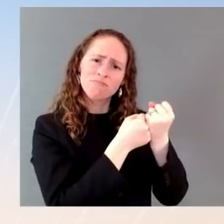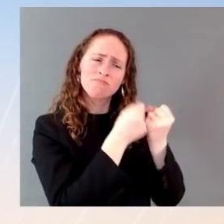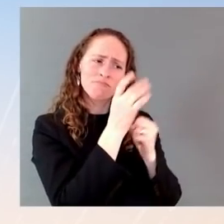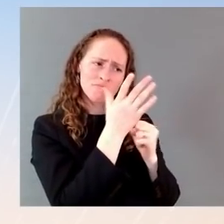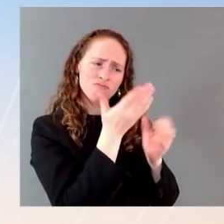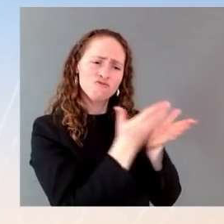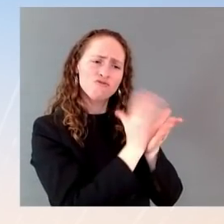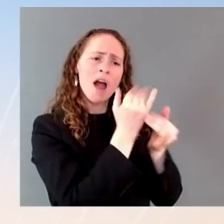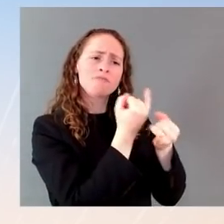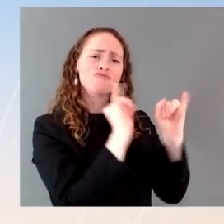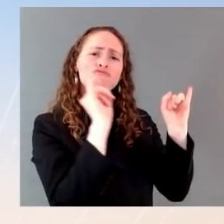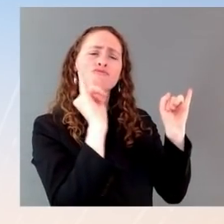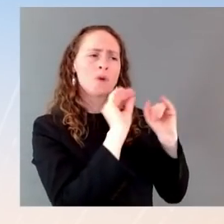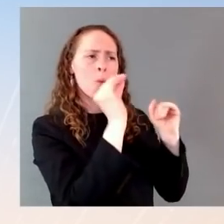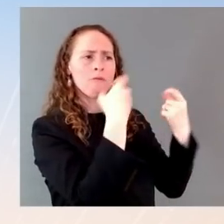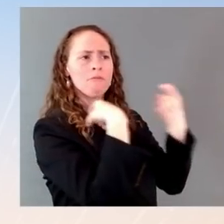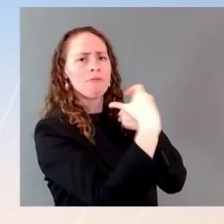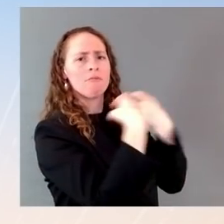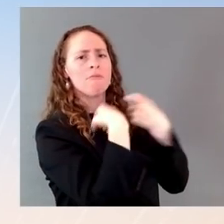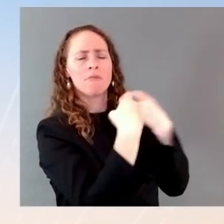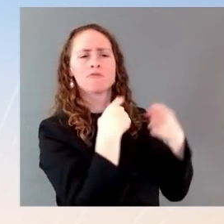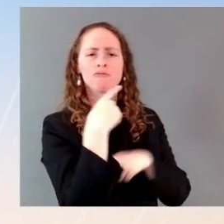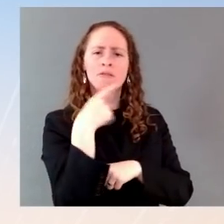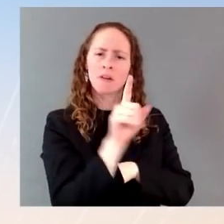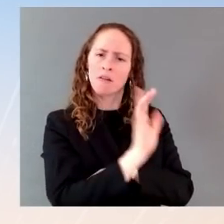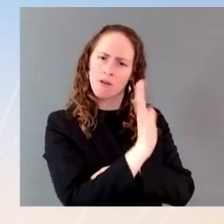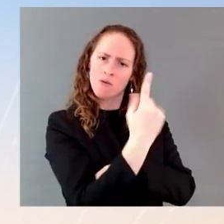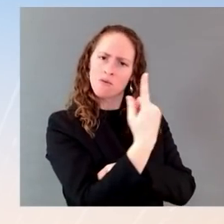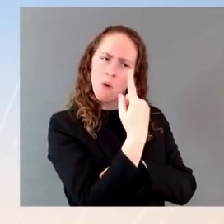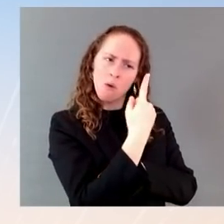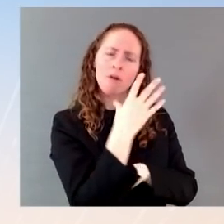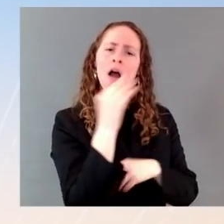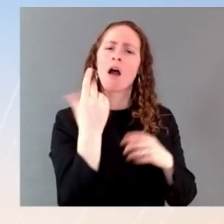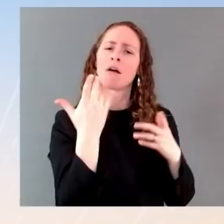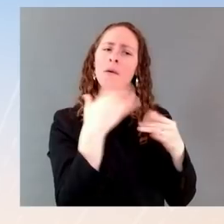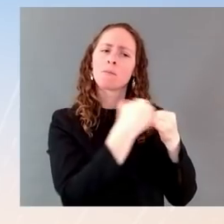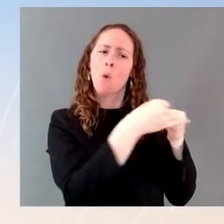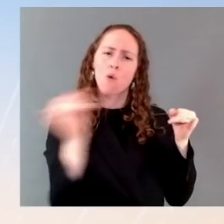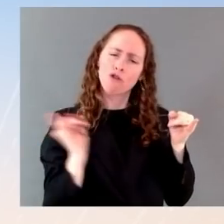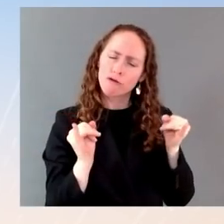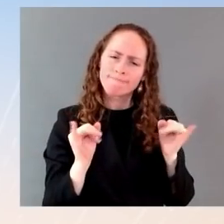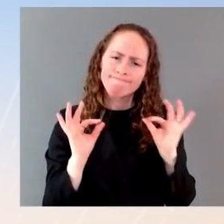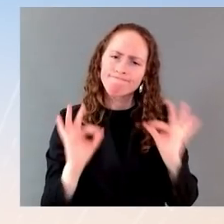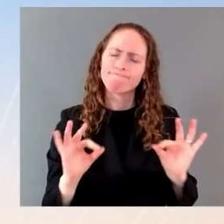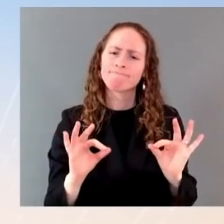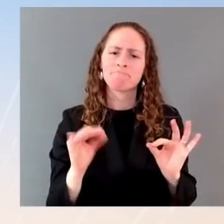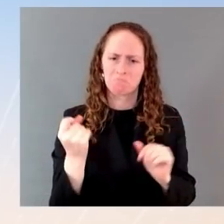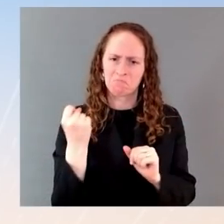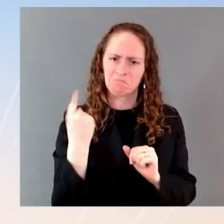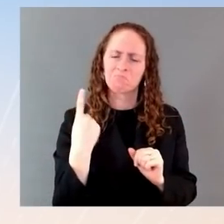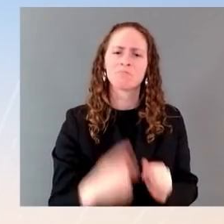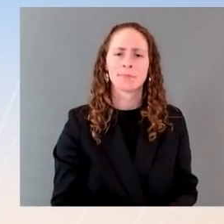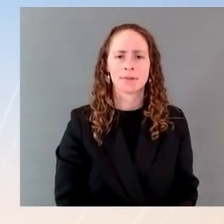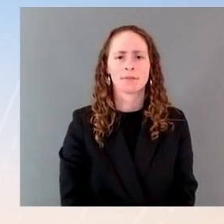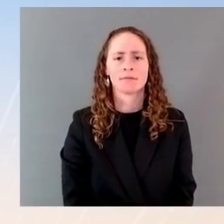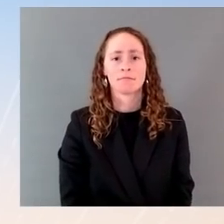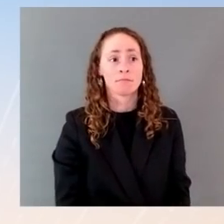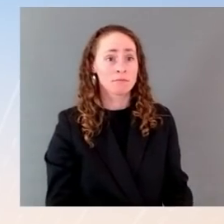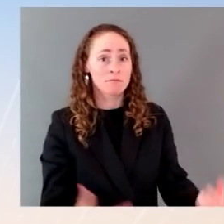We have provided, I believe, $400 million in assistance since the beginning of this year, $60 million as a follow-up